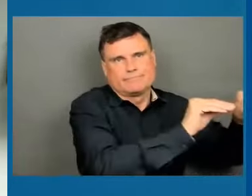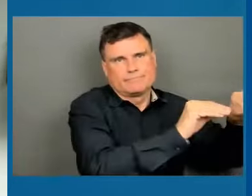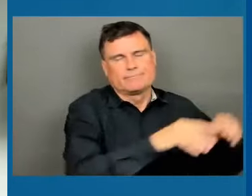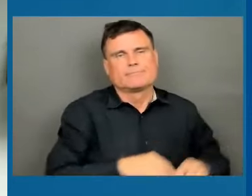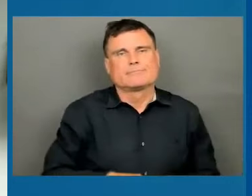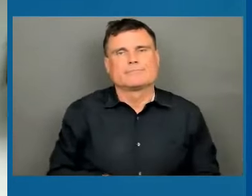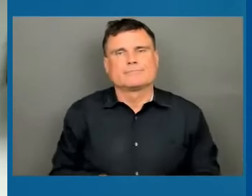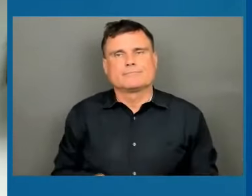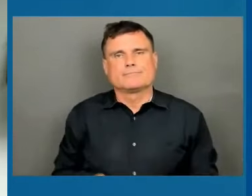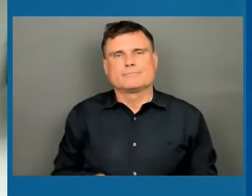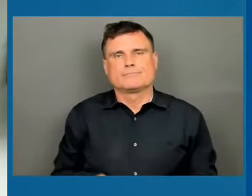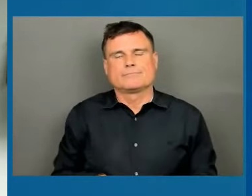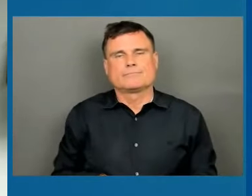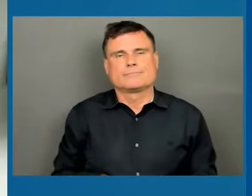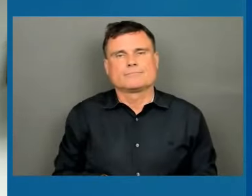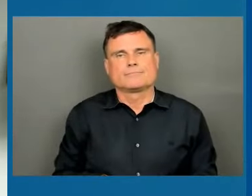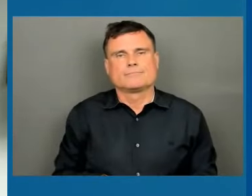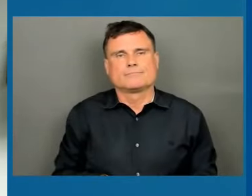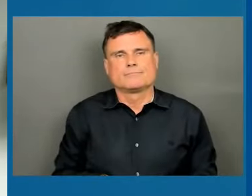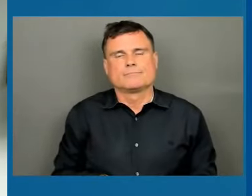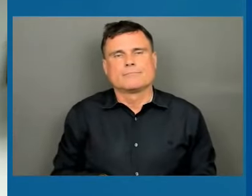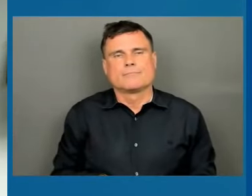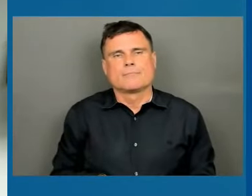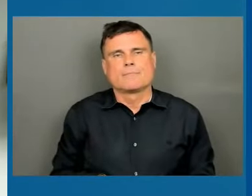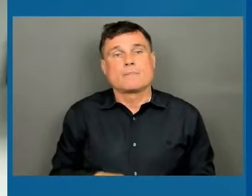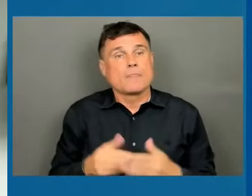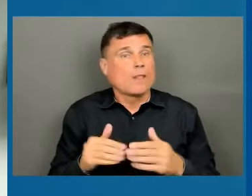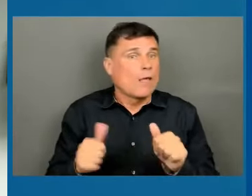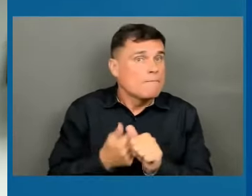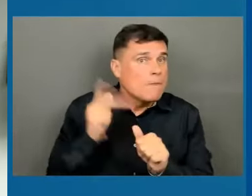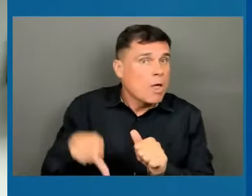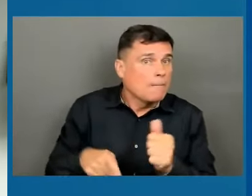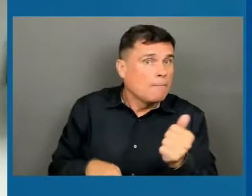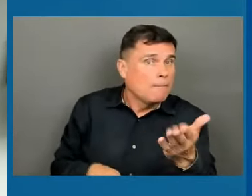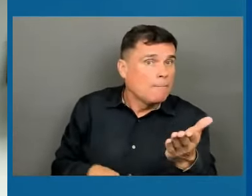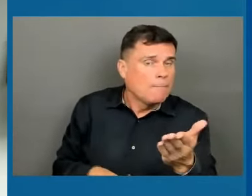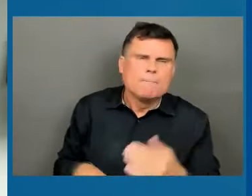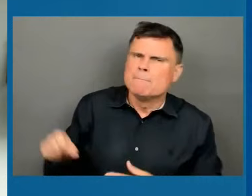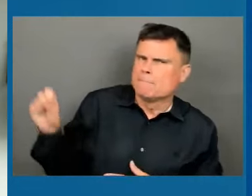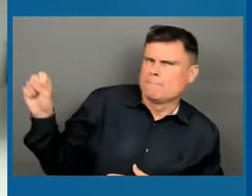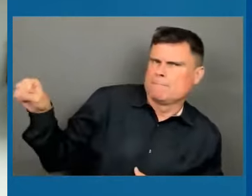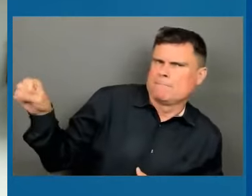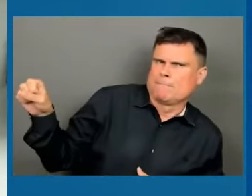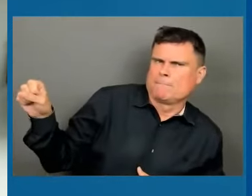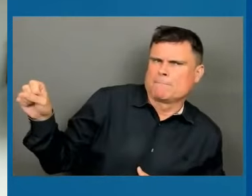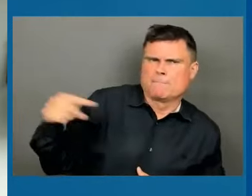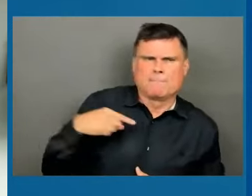on what the risk is here. I'm most interested in the most